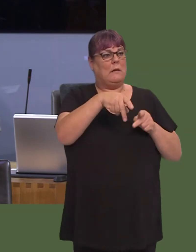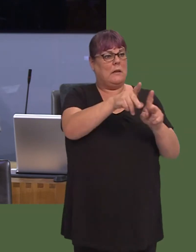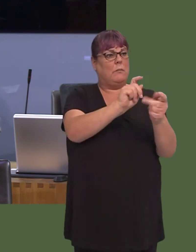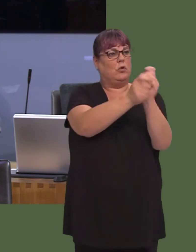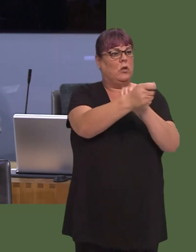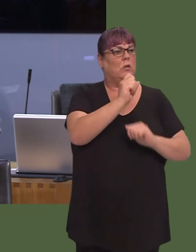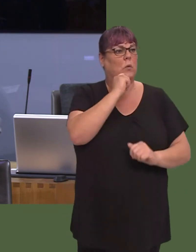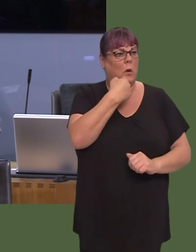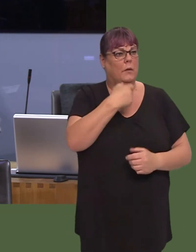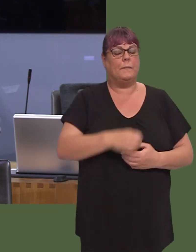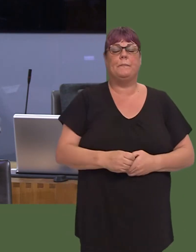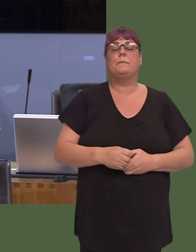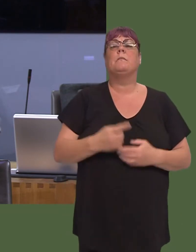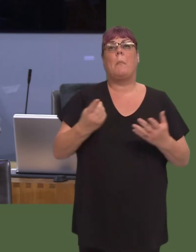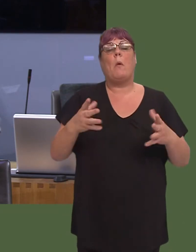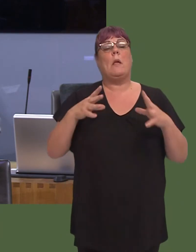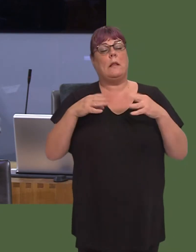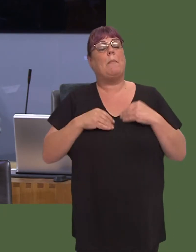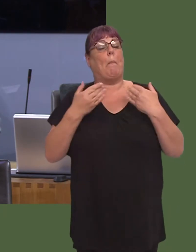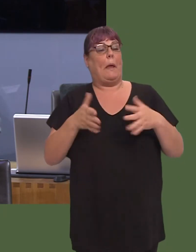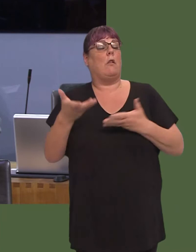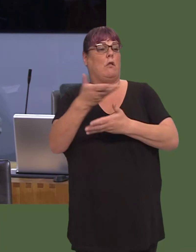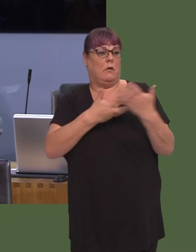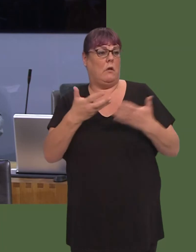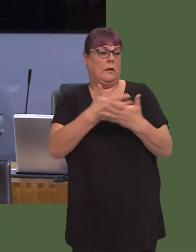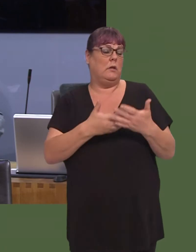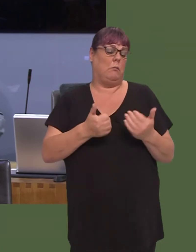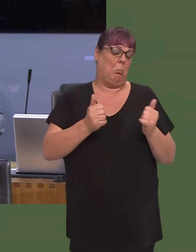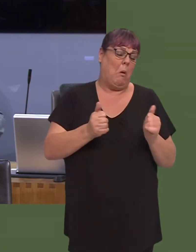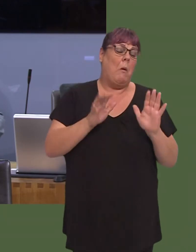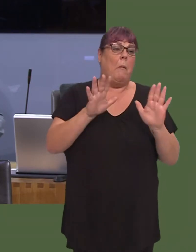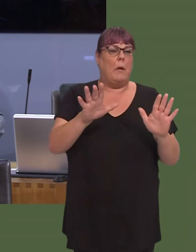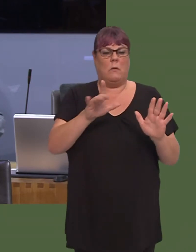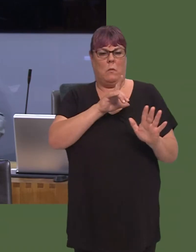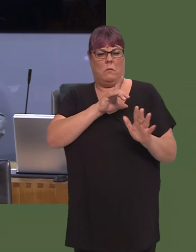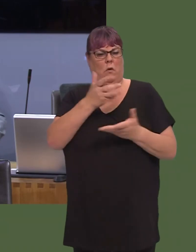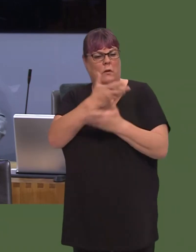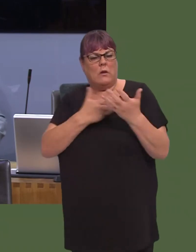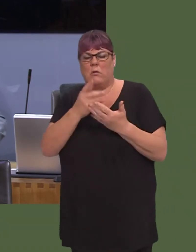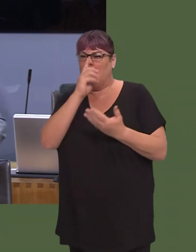'no deal' scenarios, should there also be a question there asking the people whether